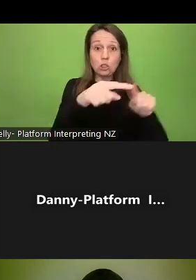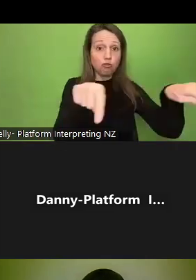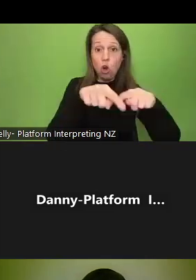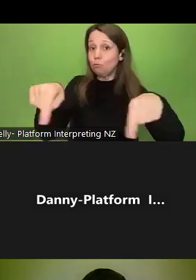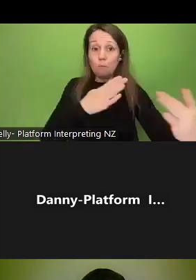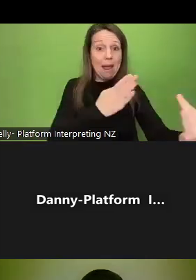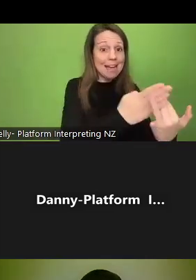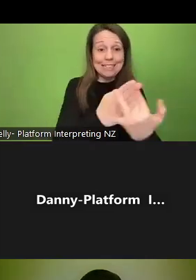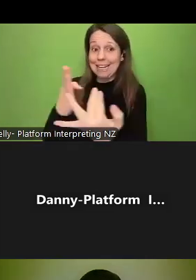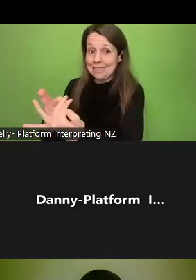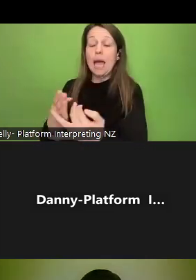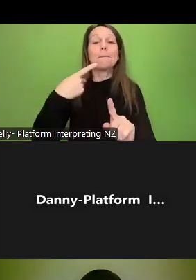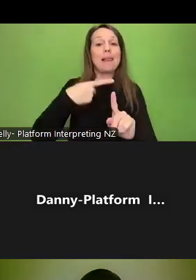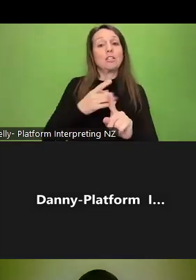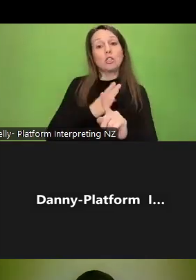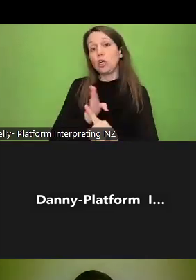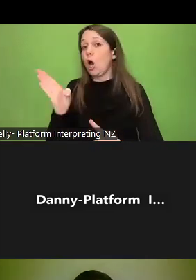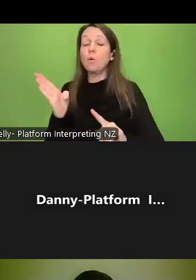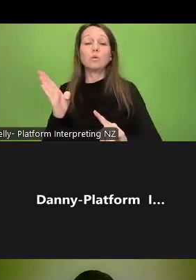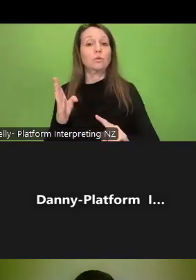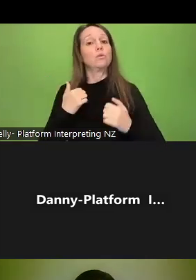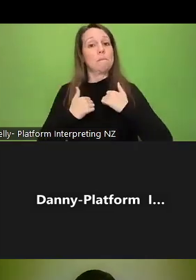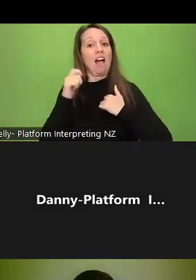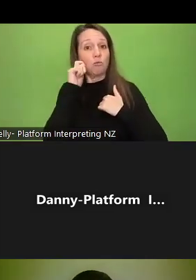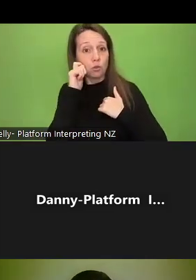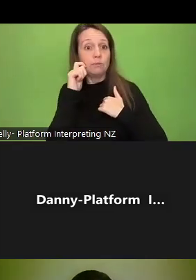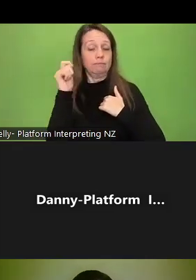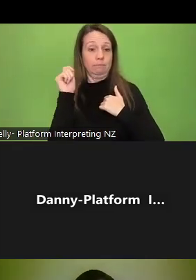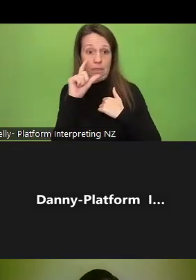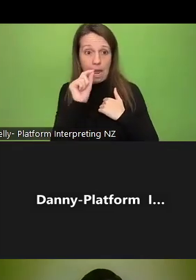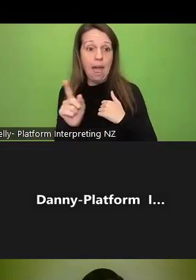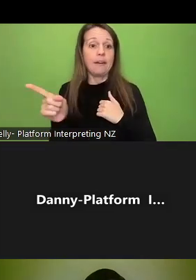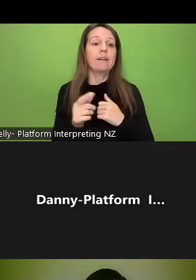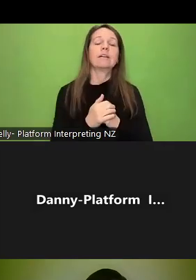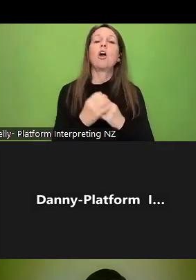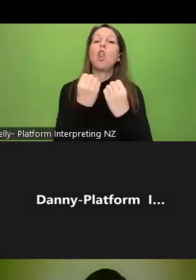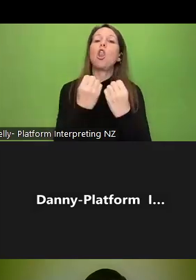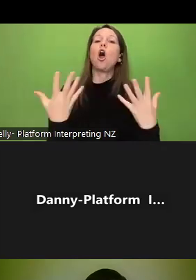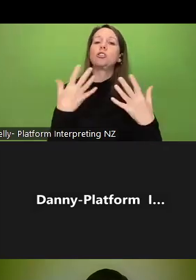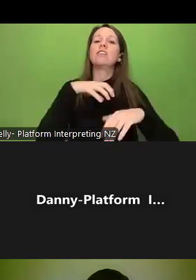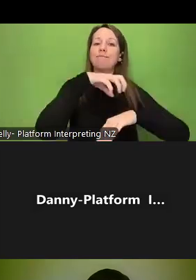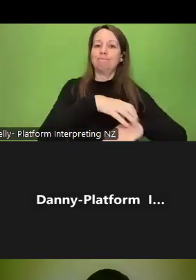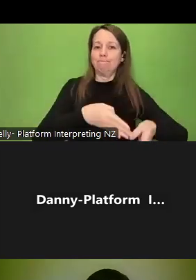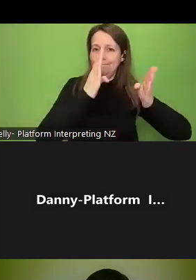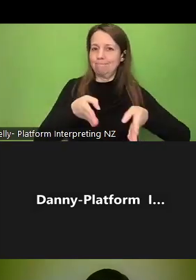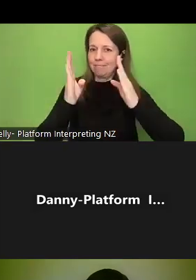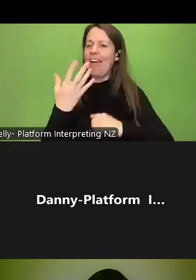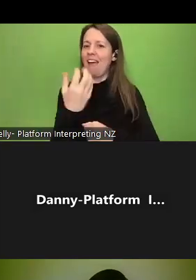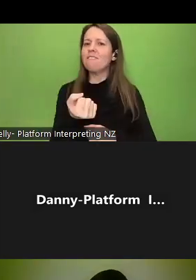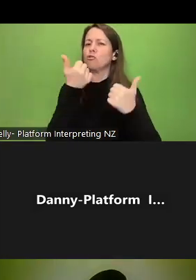A lot of theaters and performing arts venues were designed with pretty good audience accessibility. I mean, some weren't,